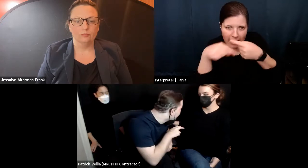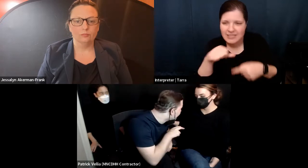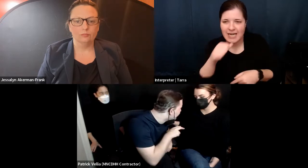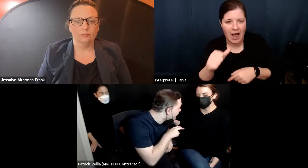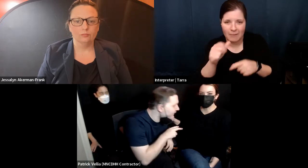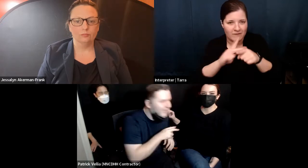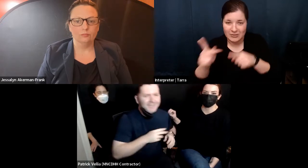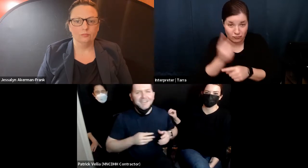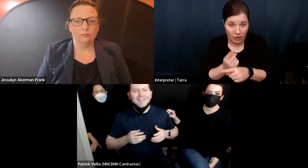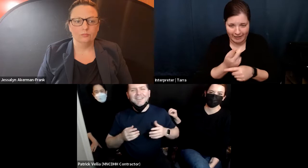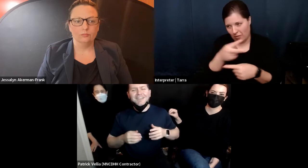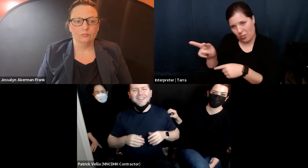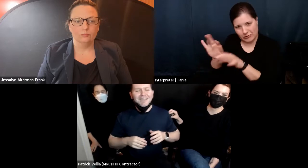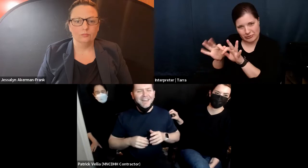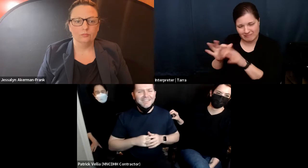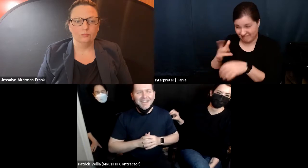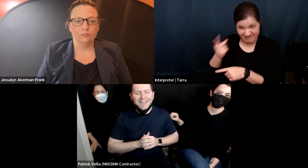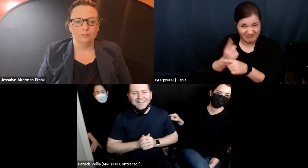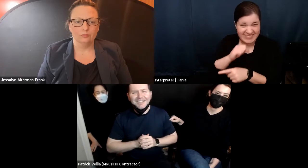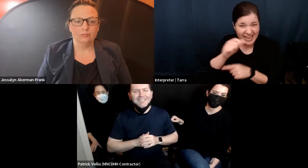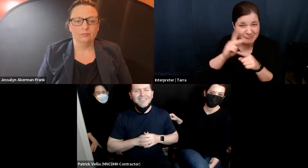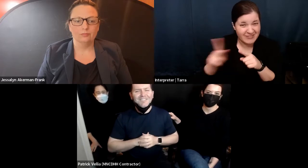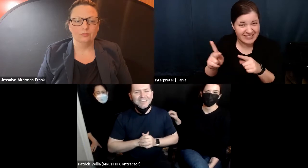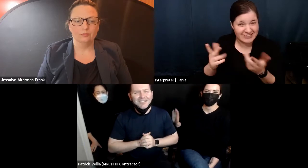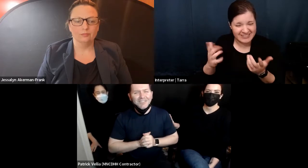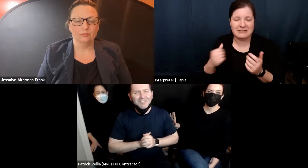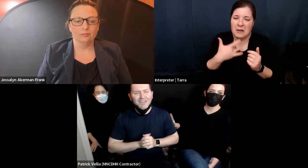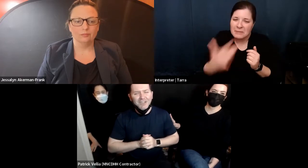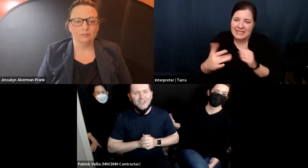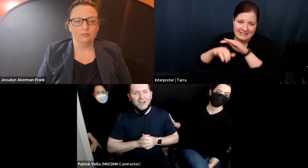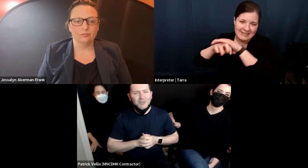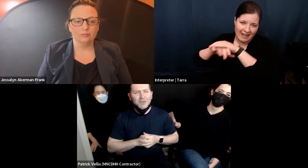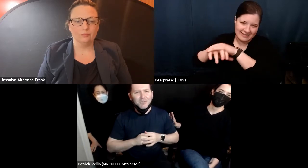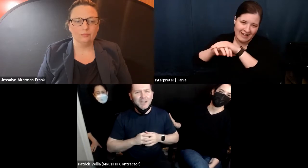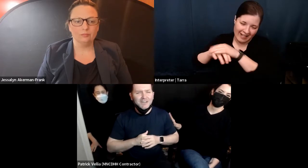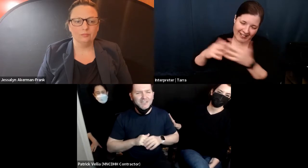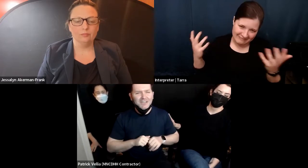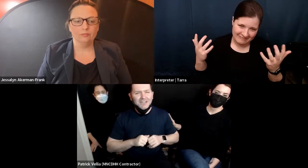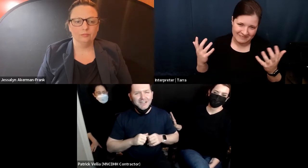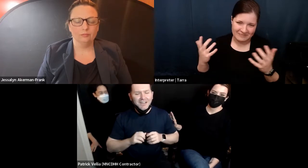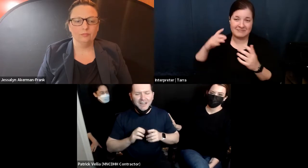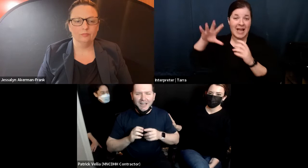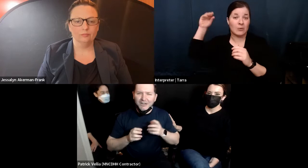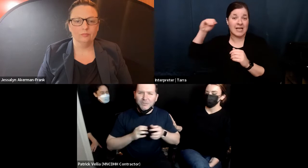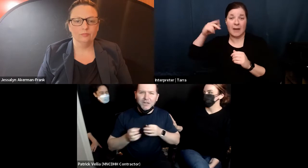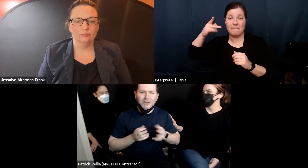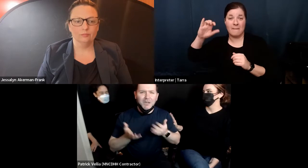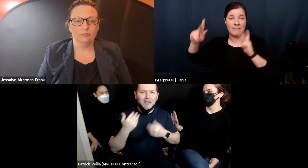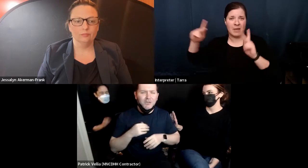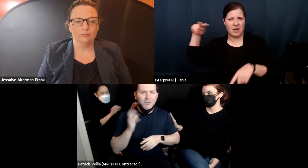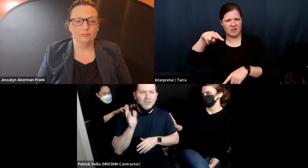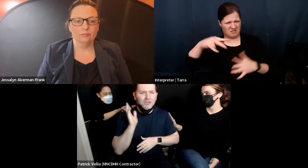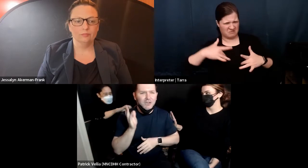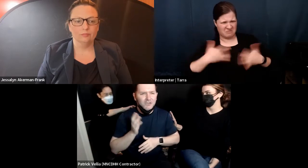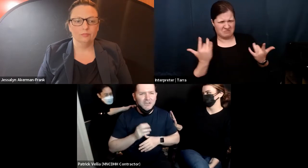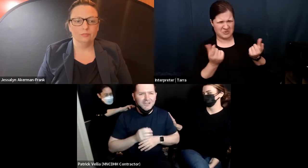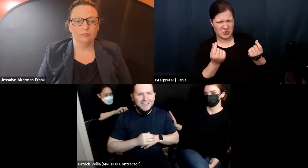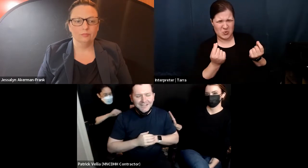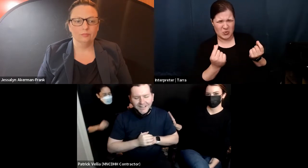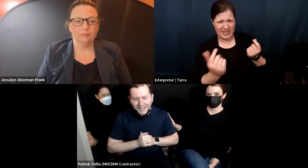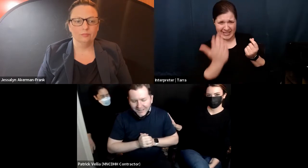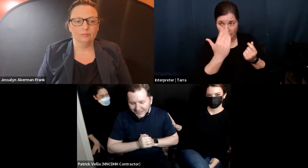professional from a -- perspective.